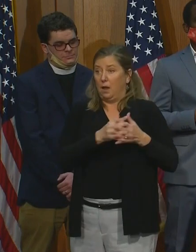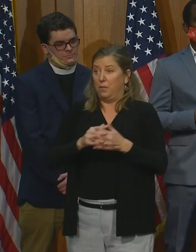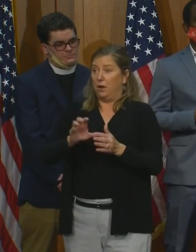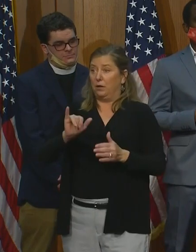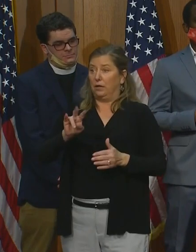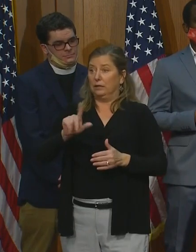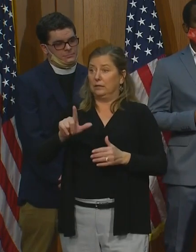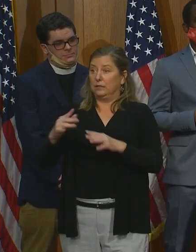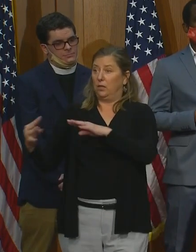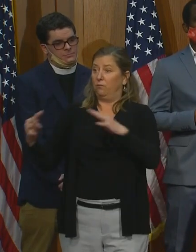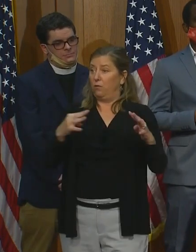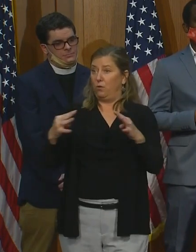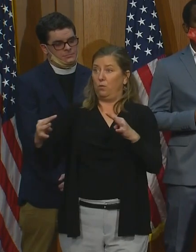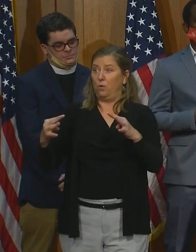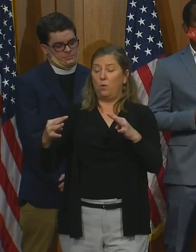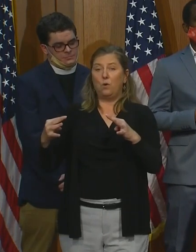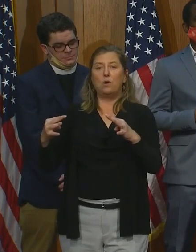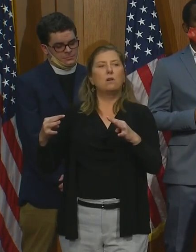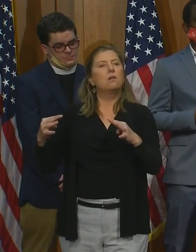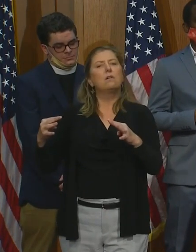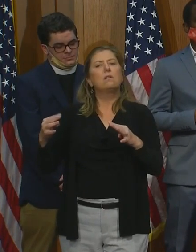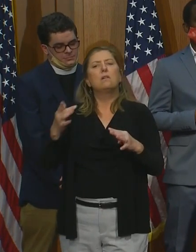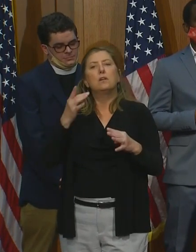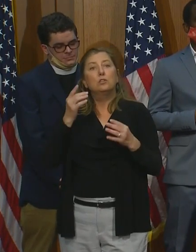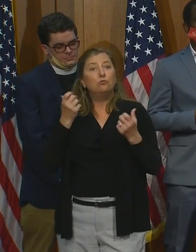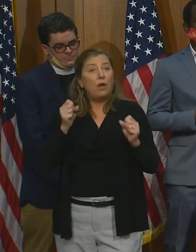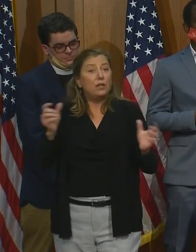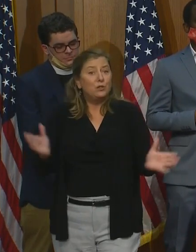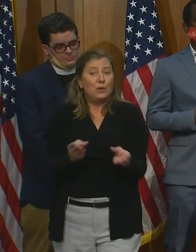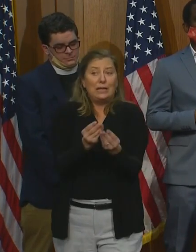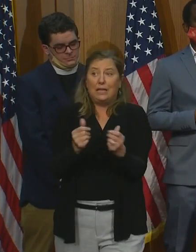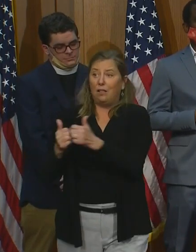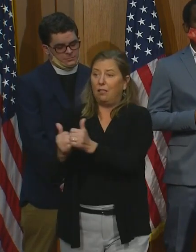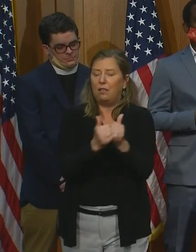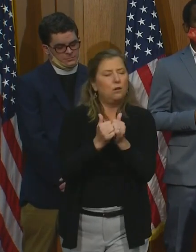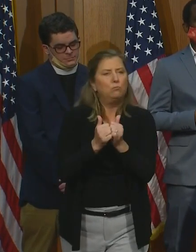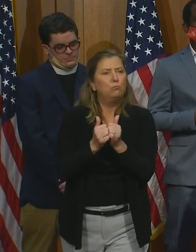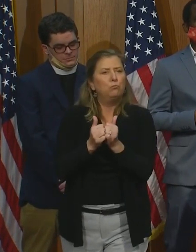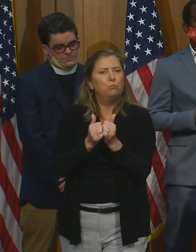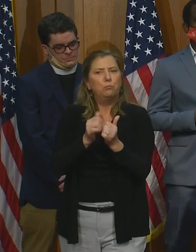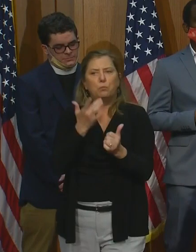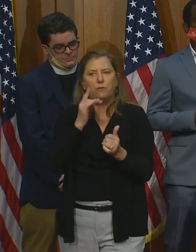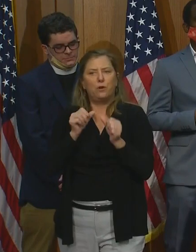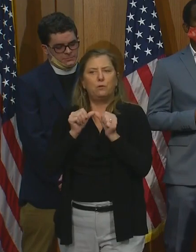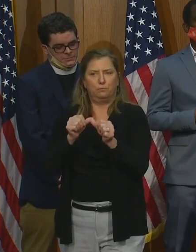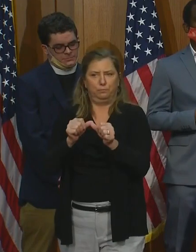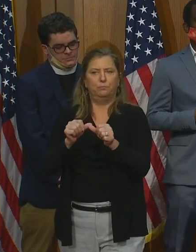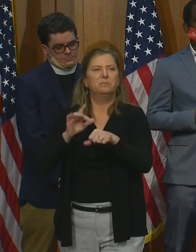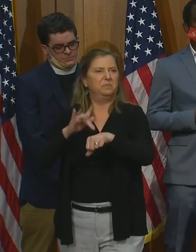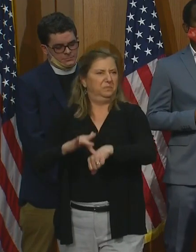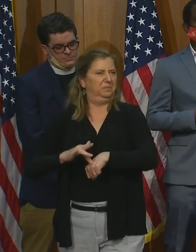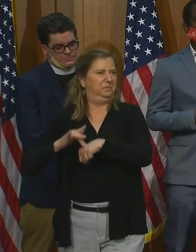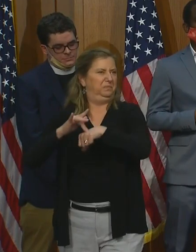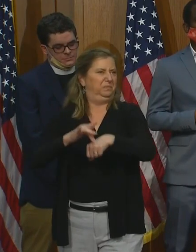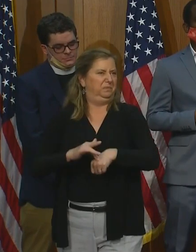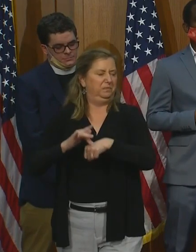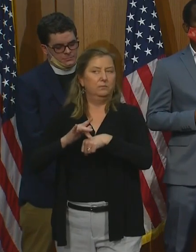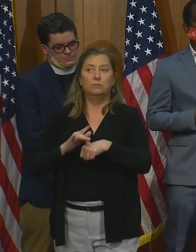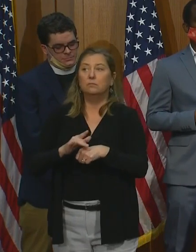HEAL THE WOUNDS OF THE AMERICAN CIVIL WAR THEY CHOSE TO KEEP THEM ON DISPLAY RIGHT HERE IN